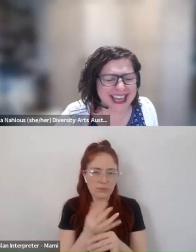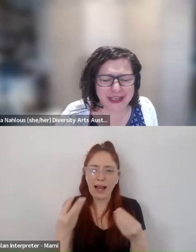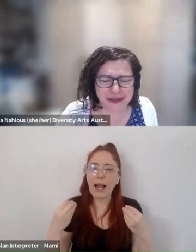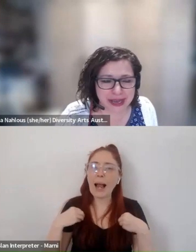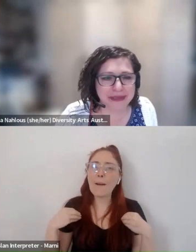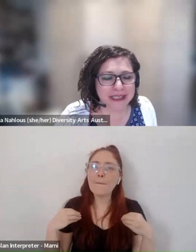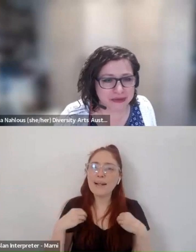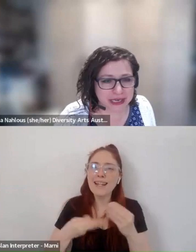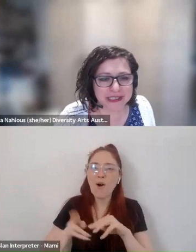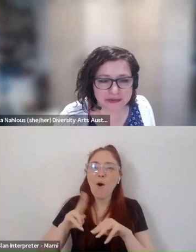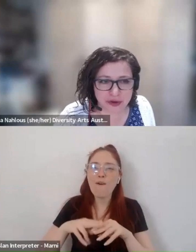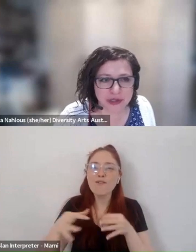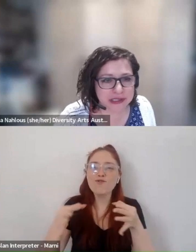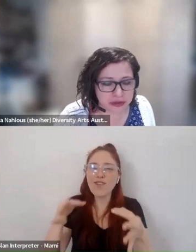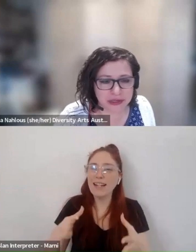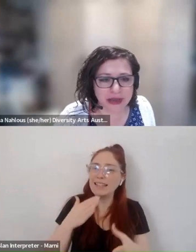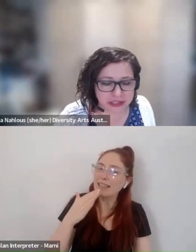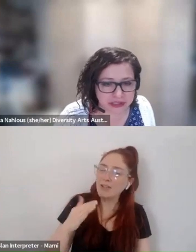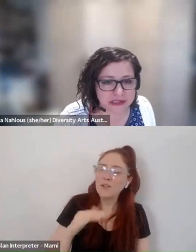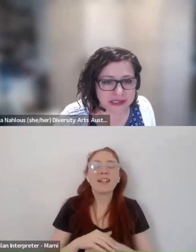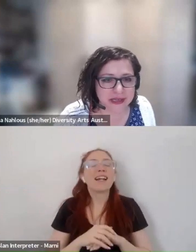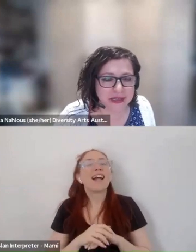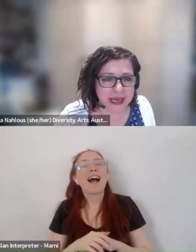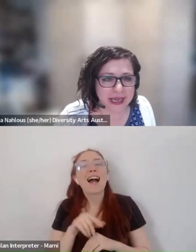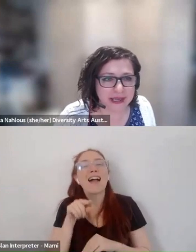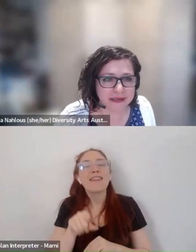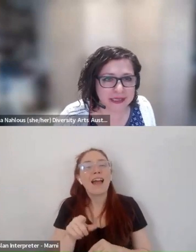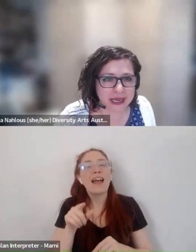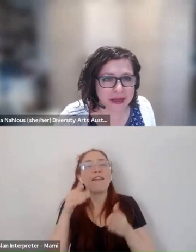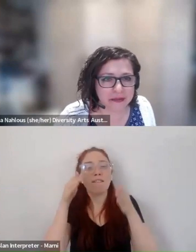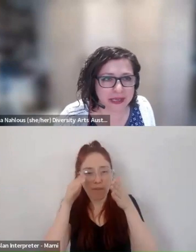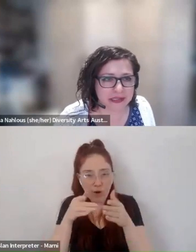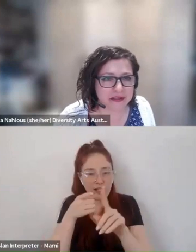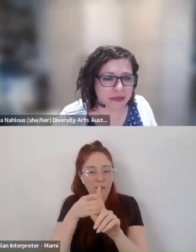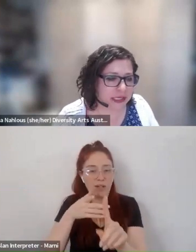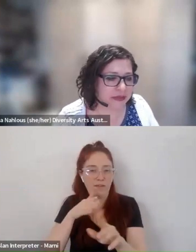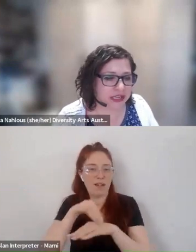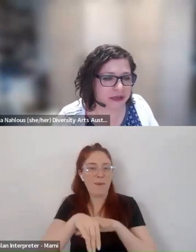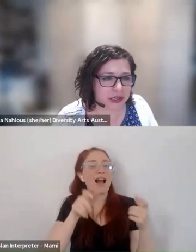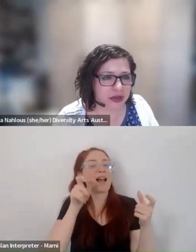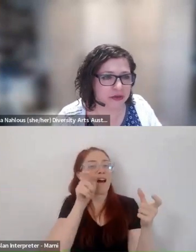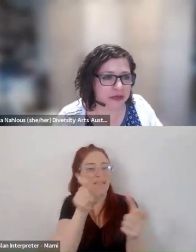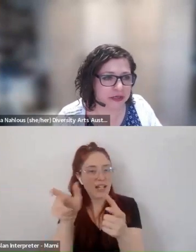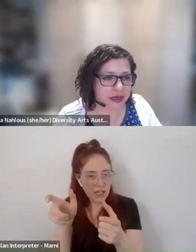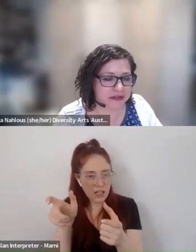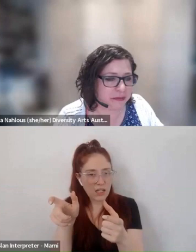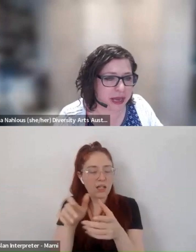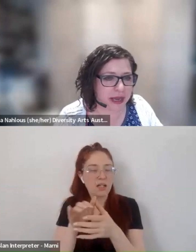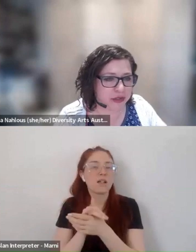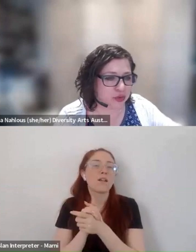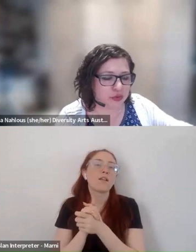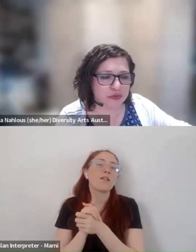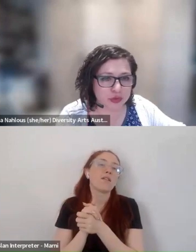Thank you. company directors focused on governance. And, and so they were giving, you know, I think partial or full